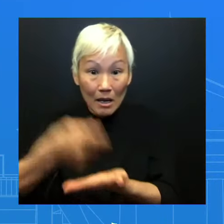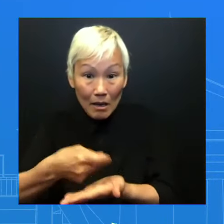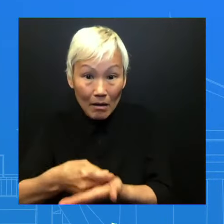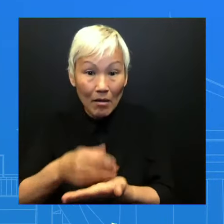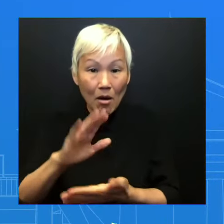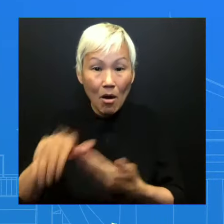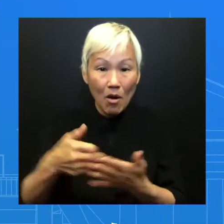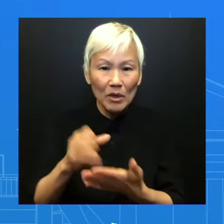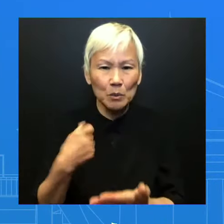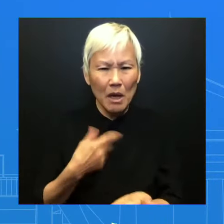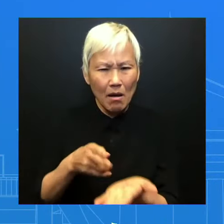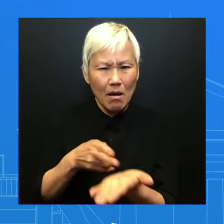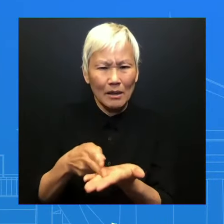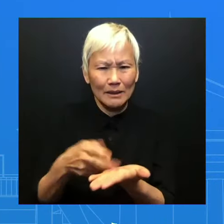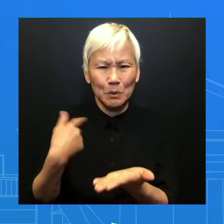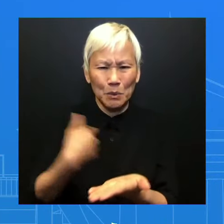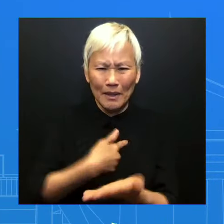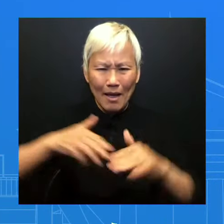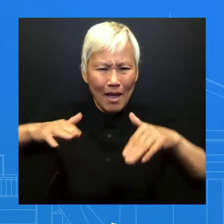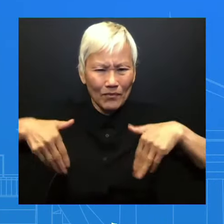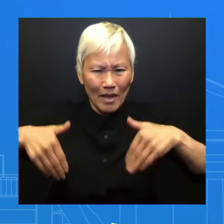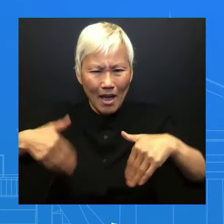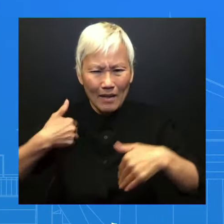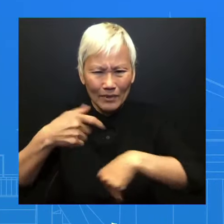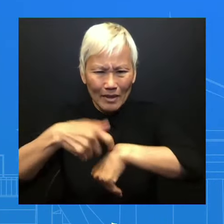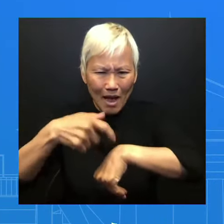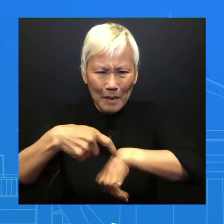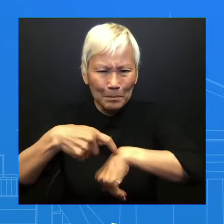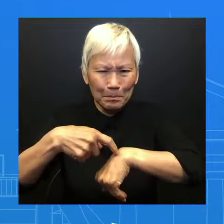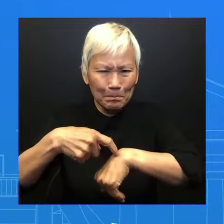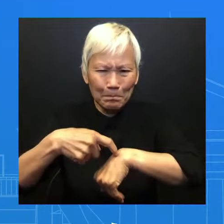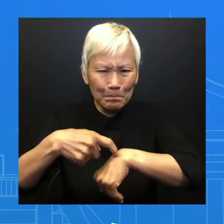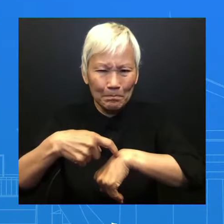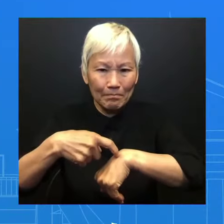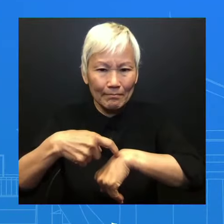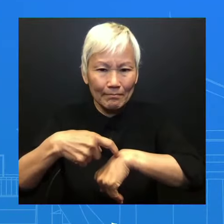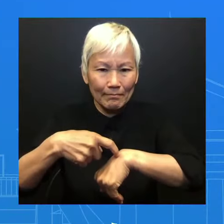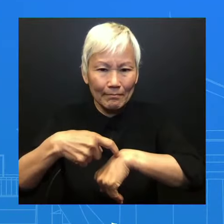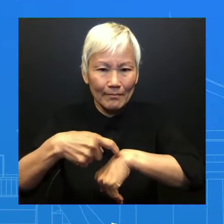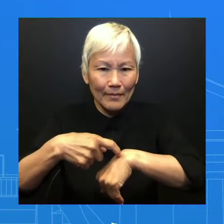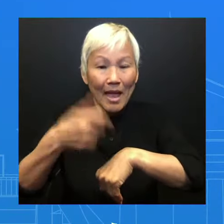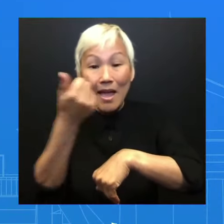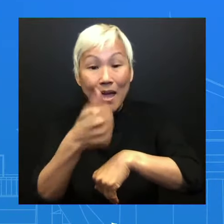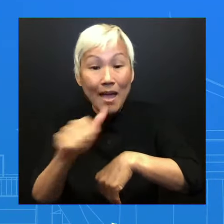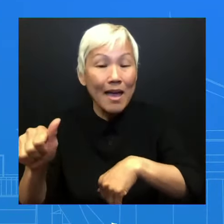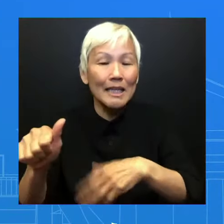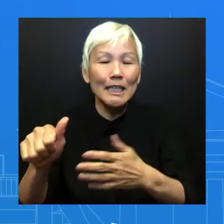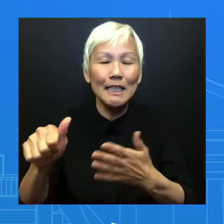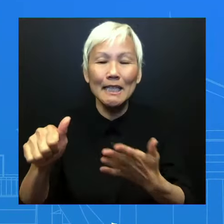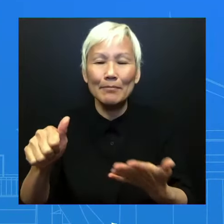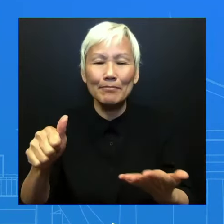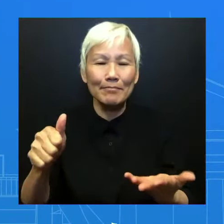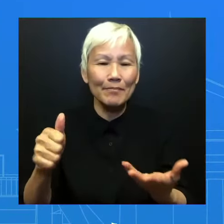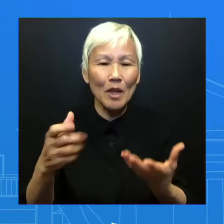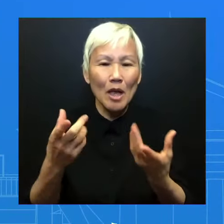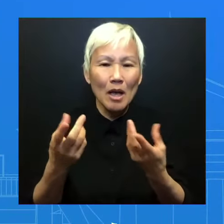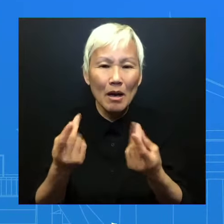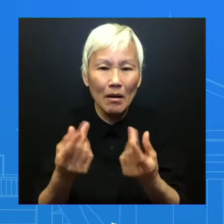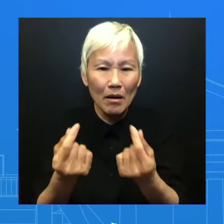to take in any rapid unscheduled disassemblies, if you will. And so, I'll just leave it at that. I think -- I'll just add, really, you know,